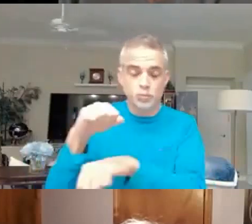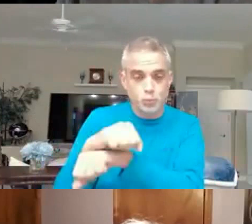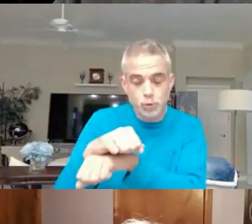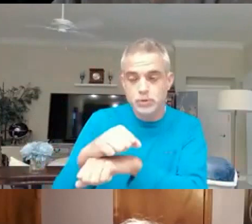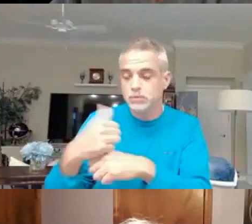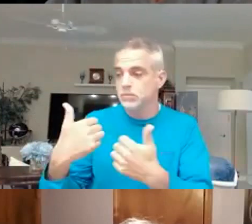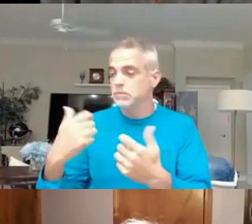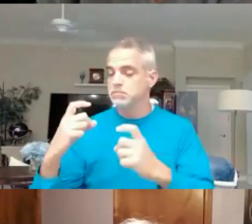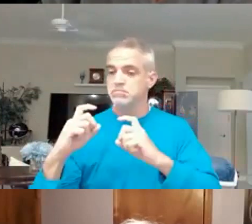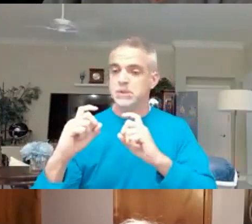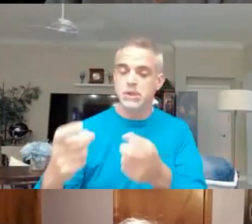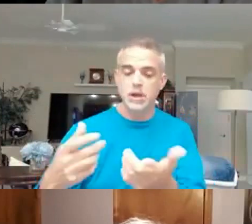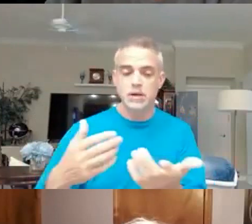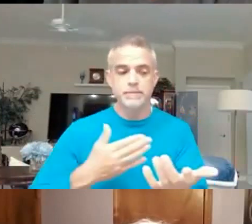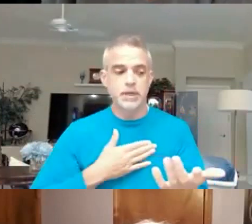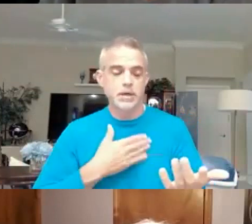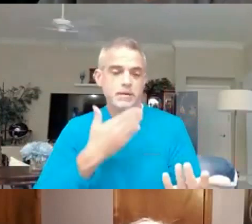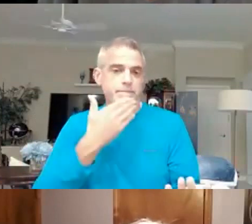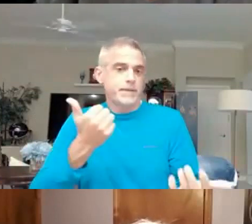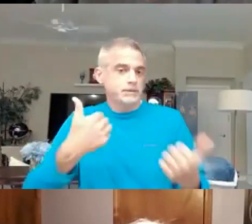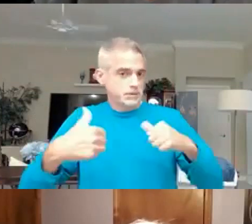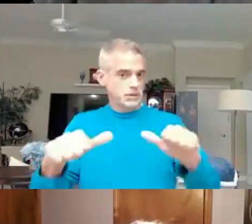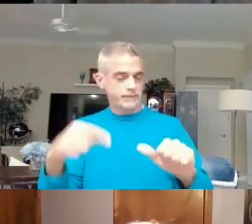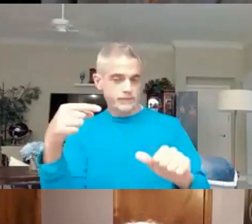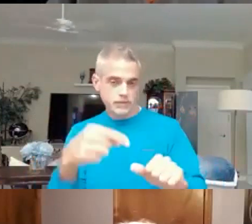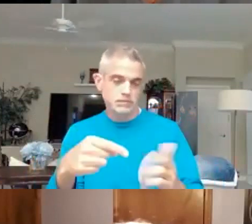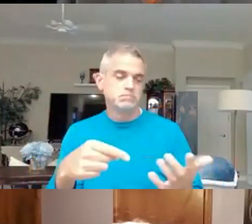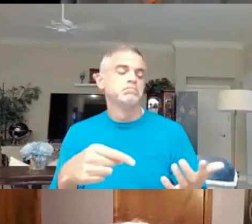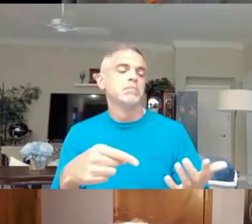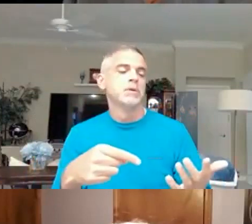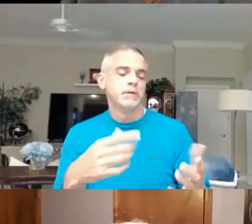and so working... is I try my best.